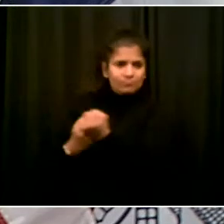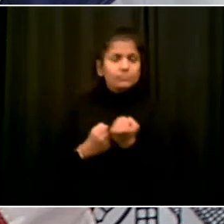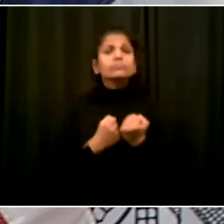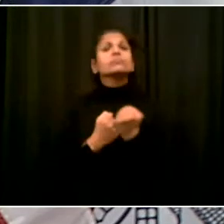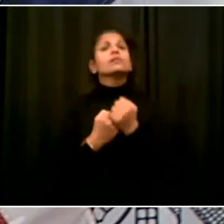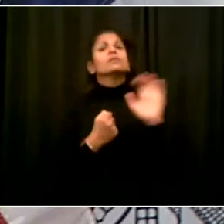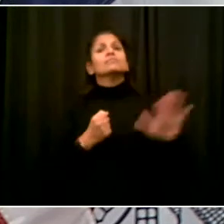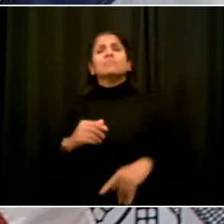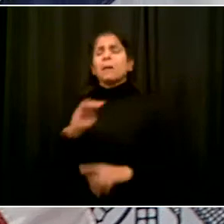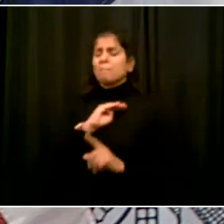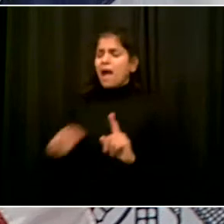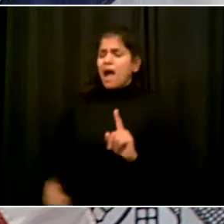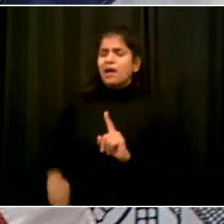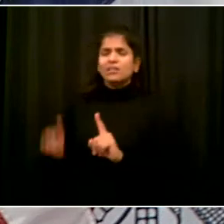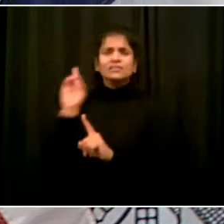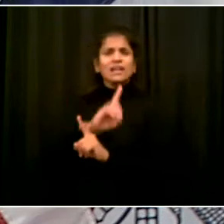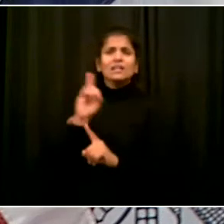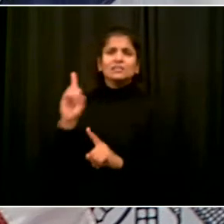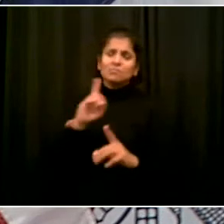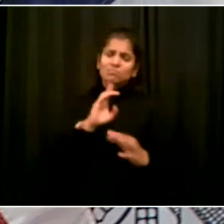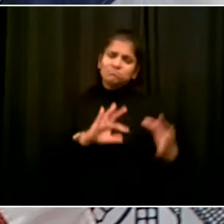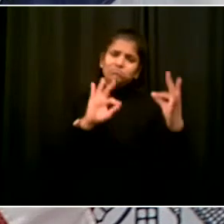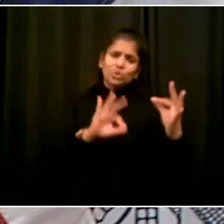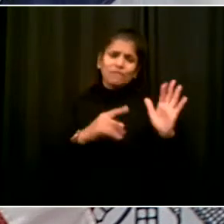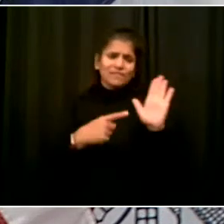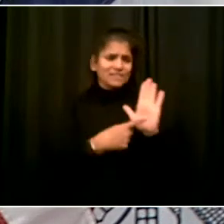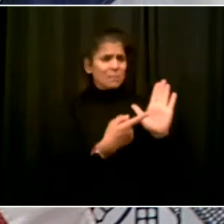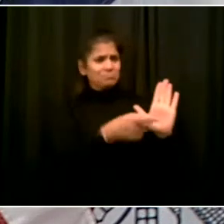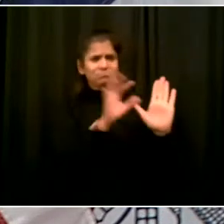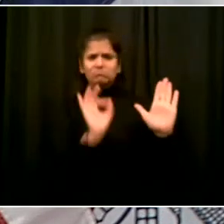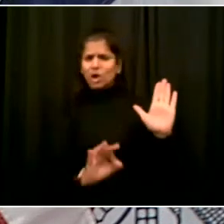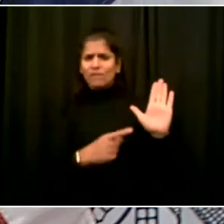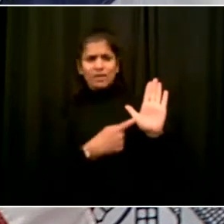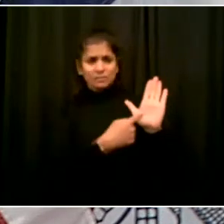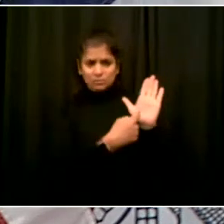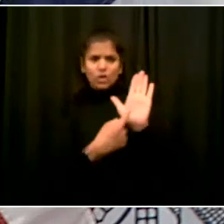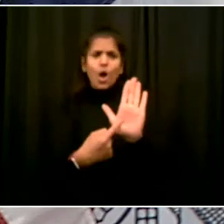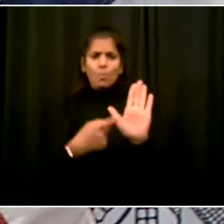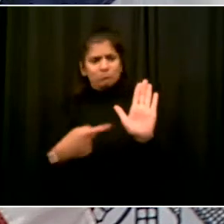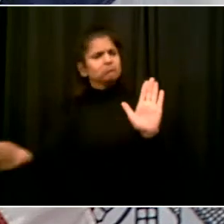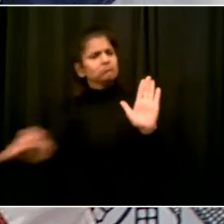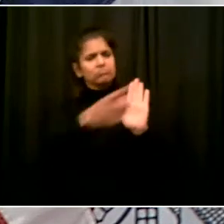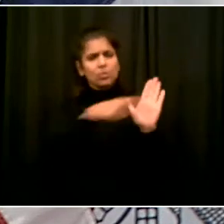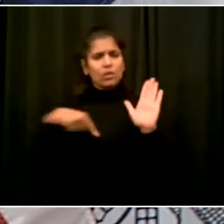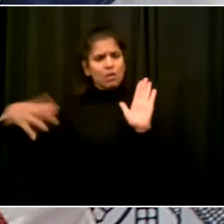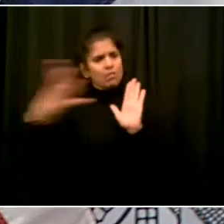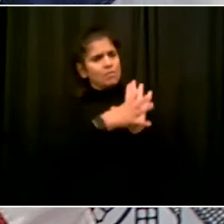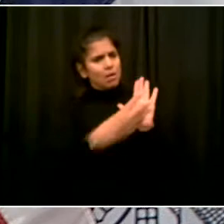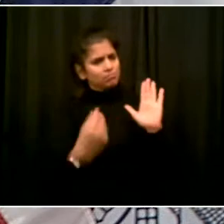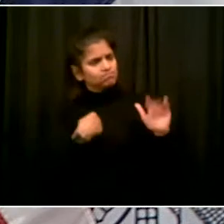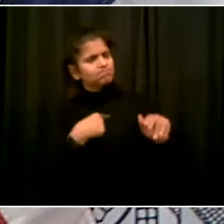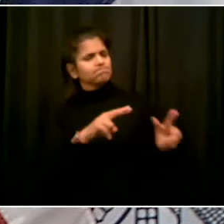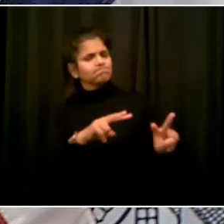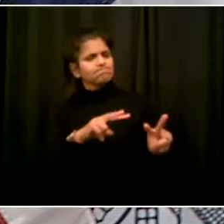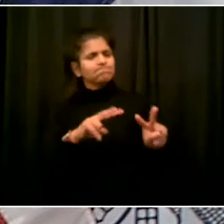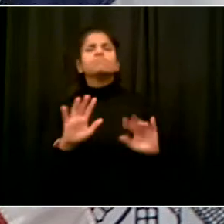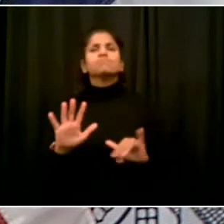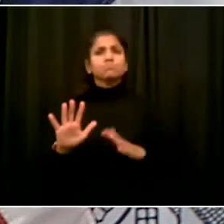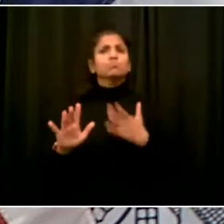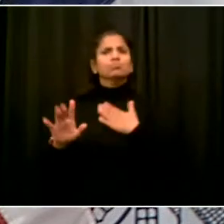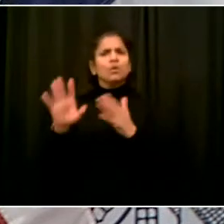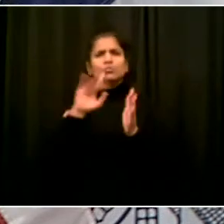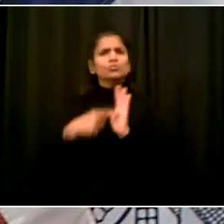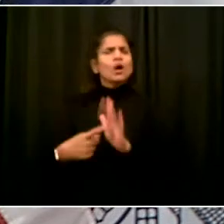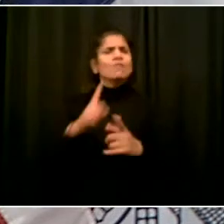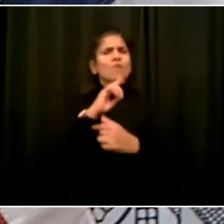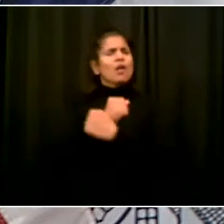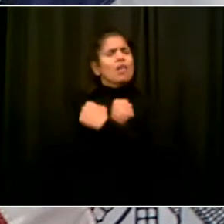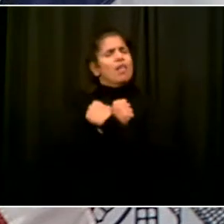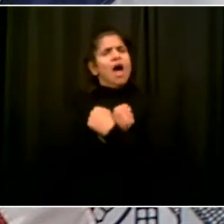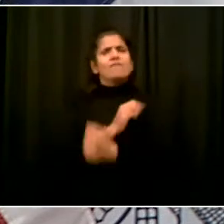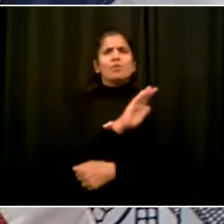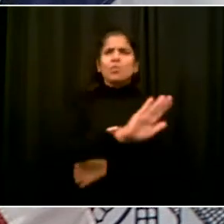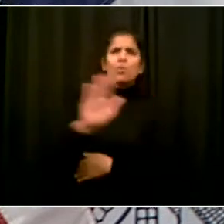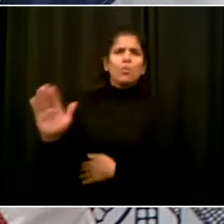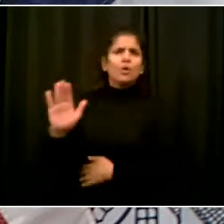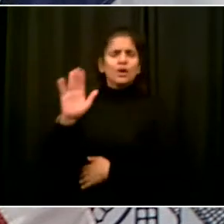PRACTICE THE